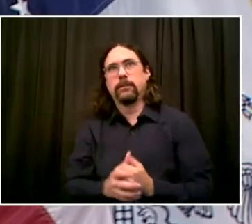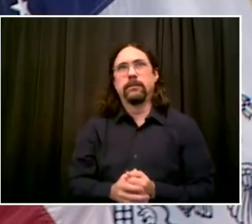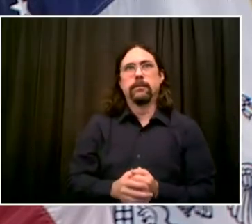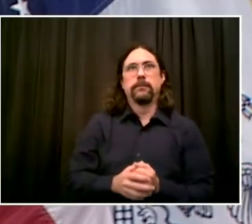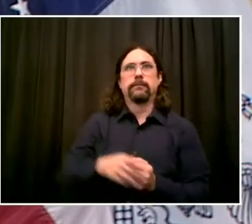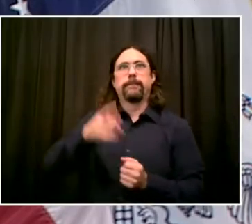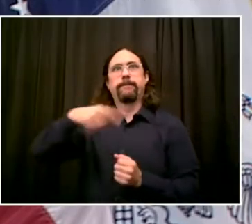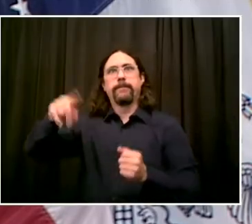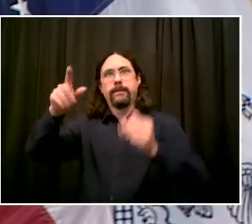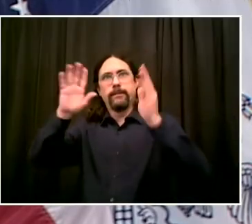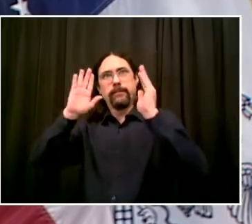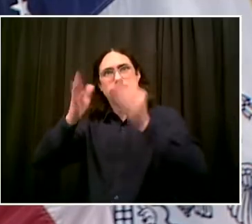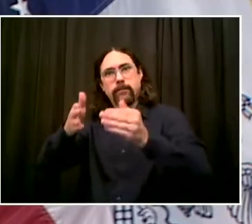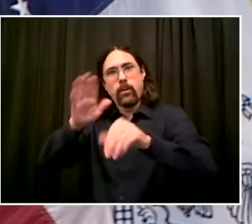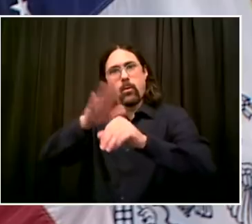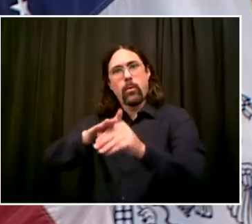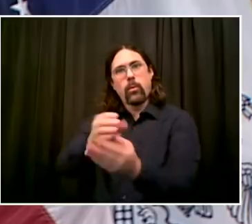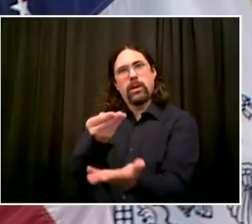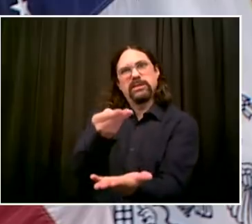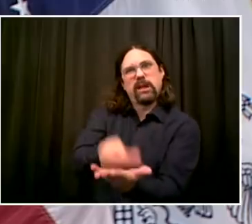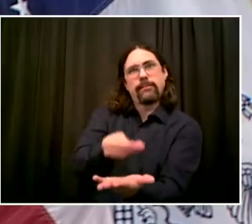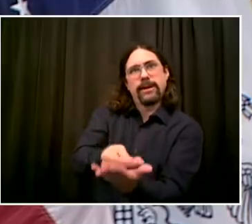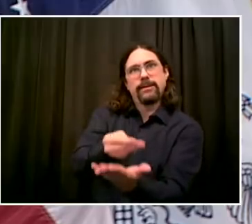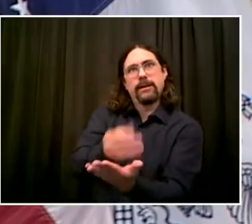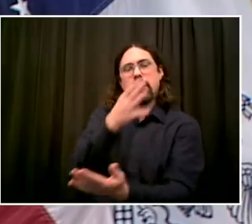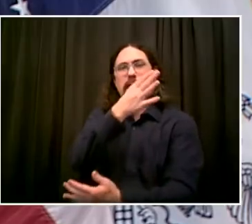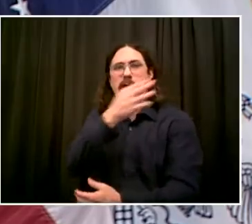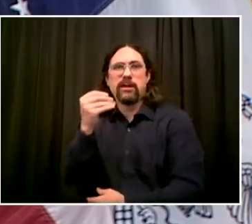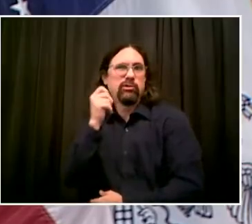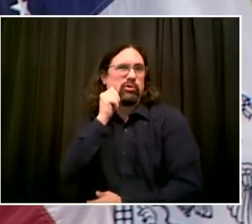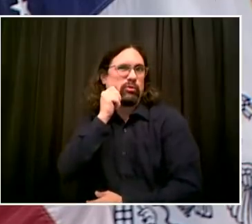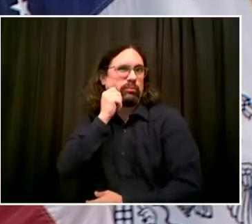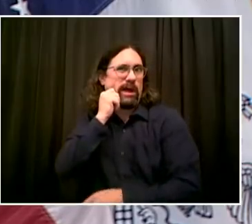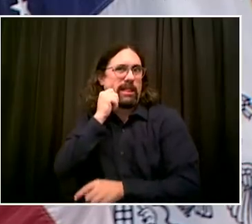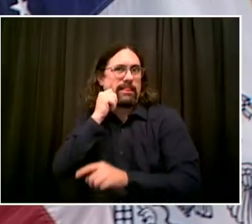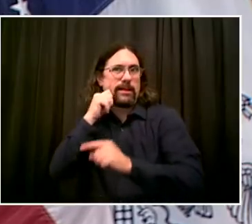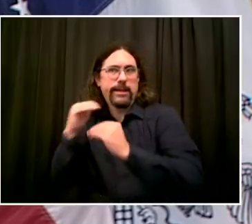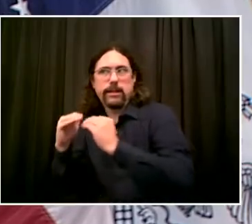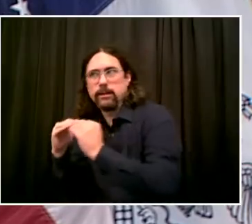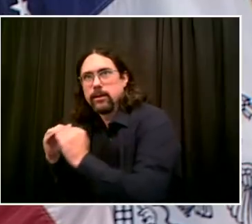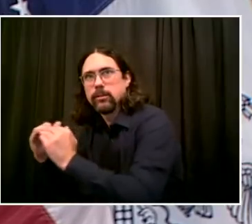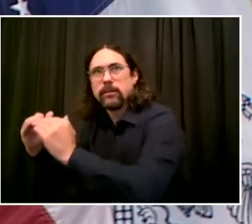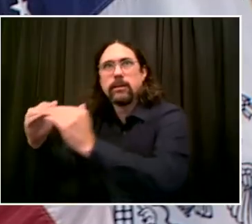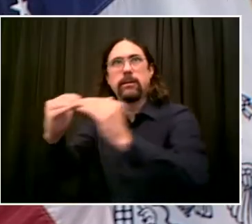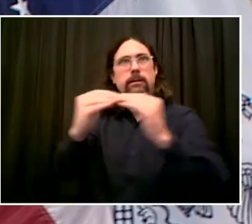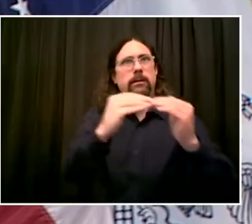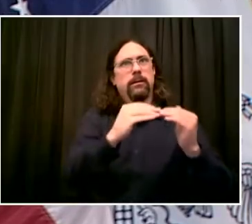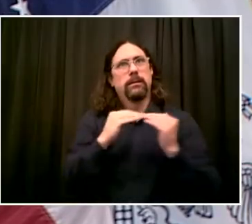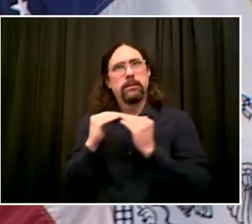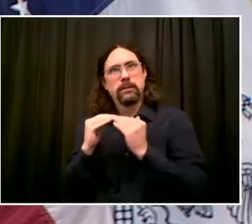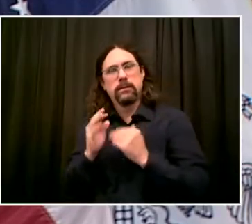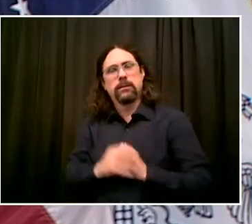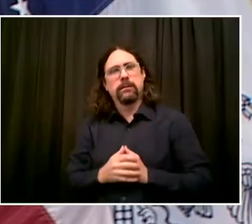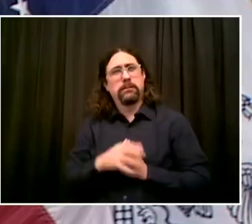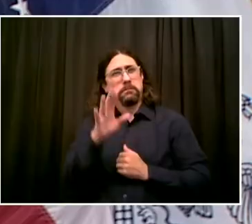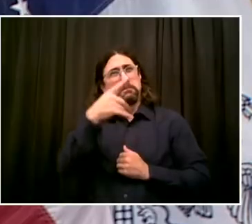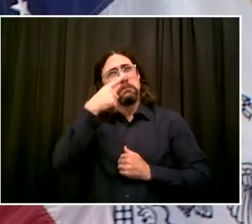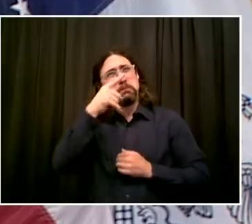ECONOMIC D AN